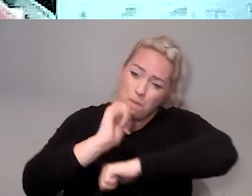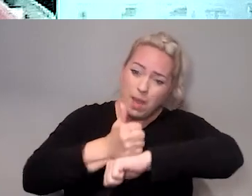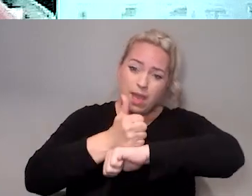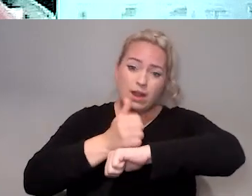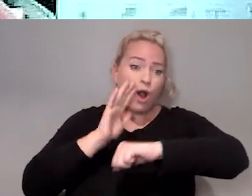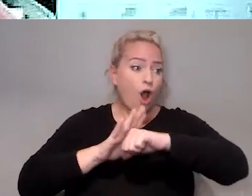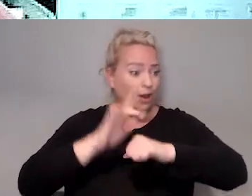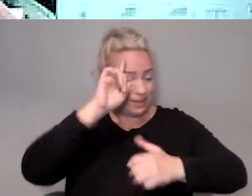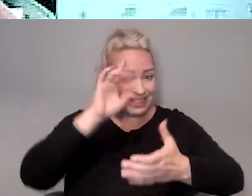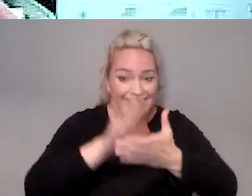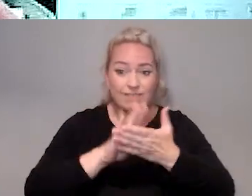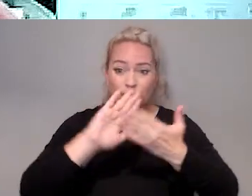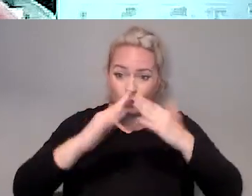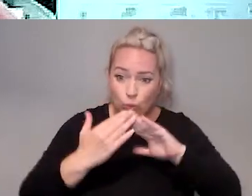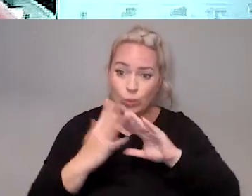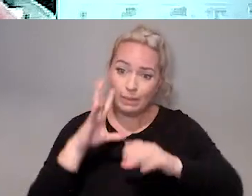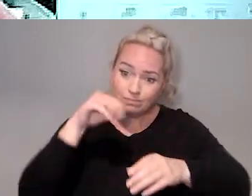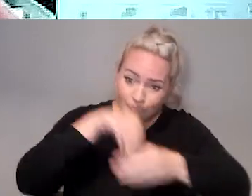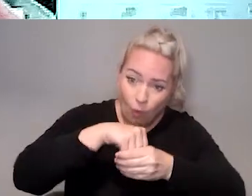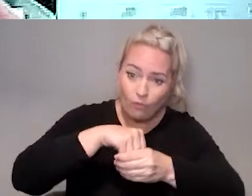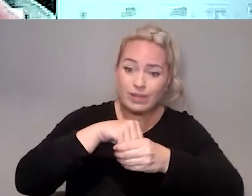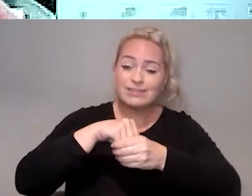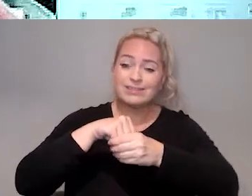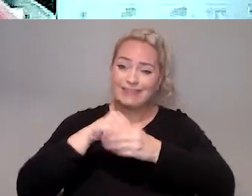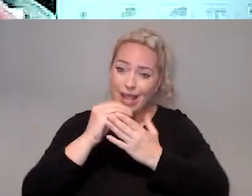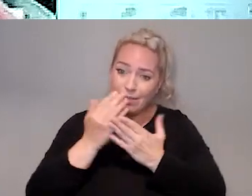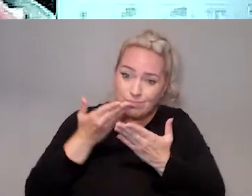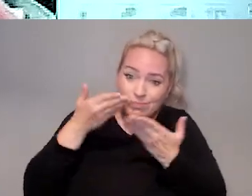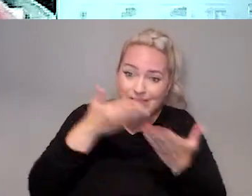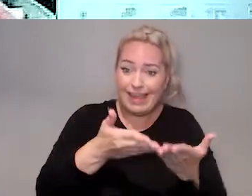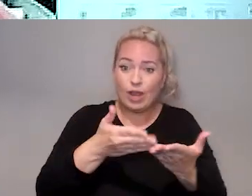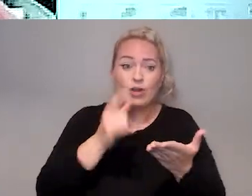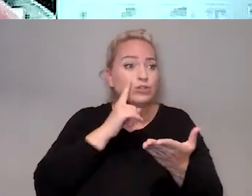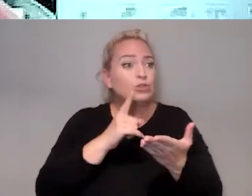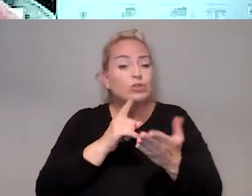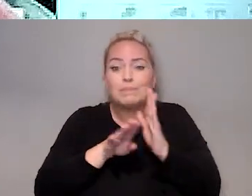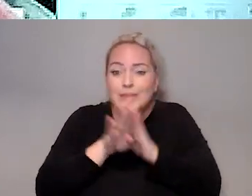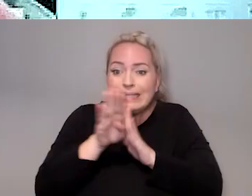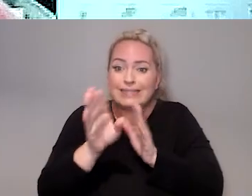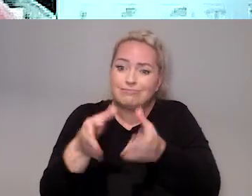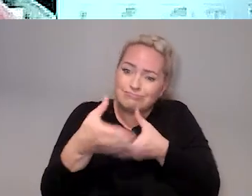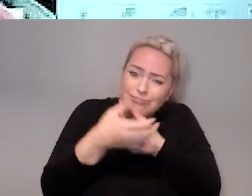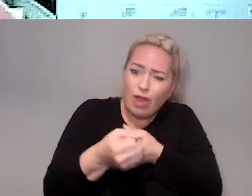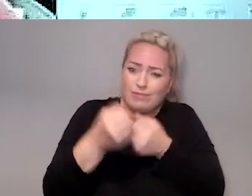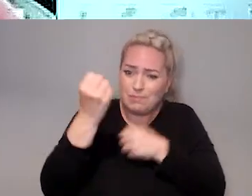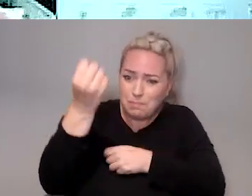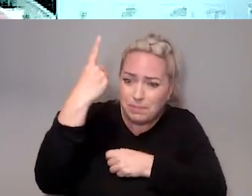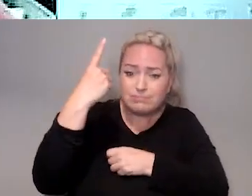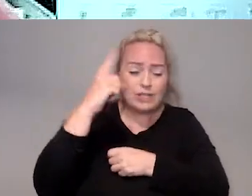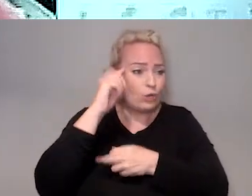about Community presence participation um Choice building competence building you know respect and